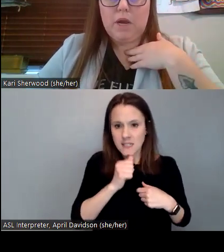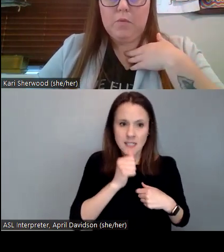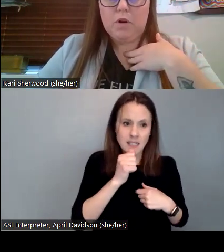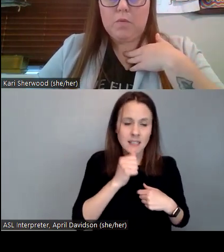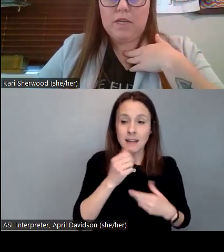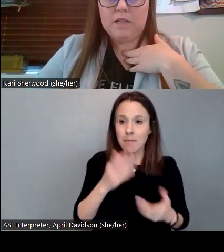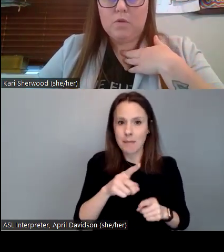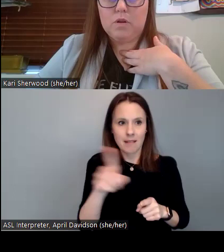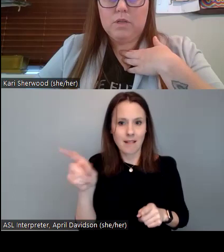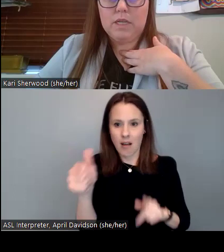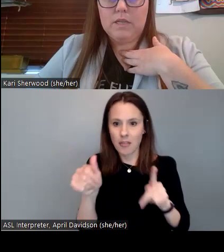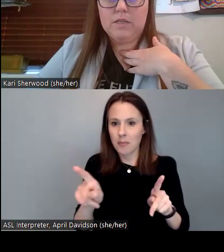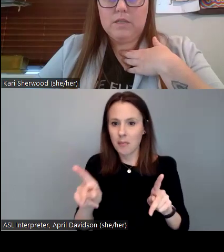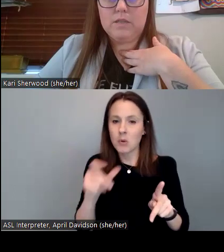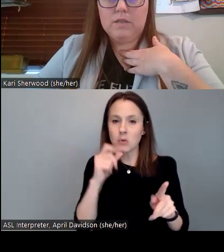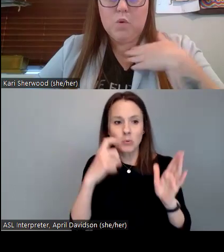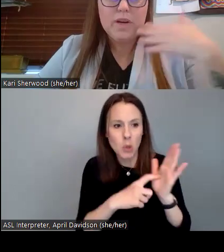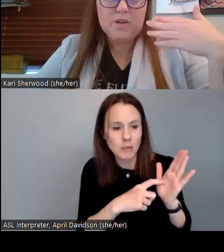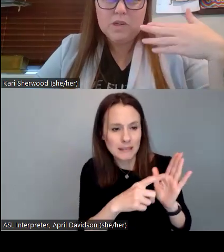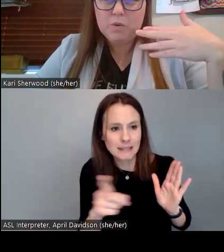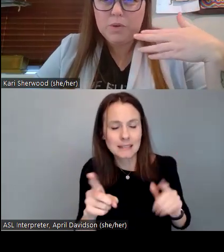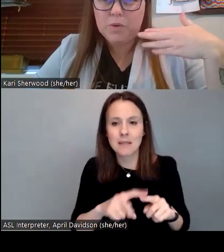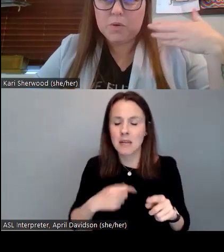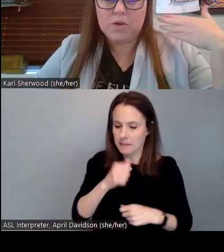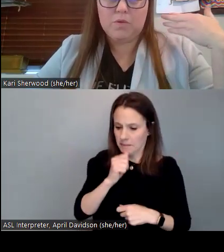you might wonder why someone is more irritable